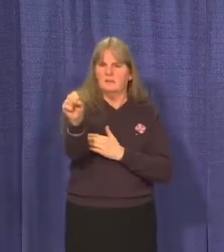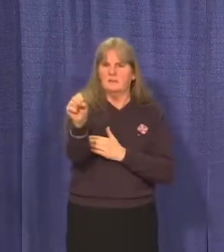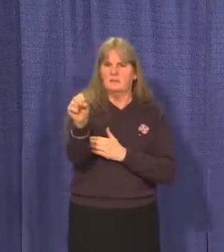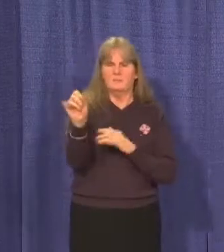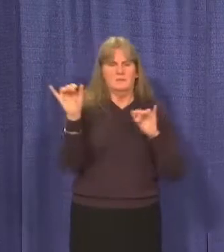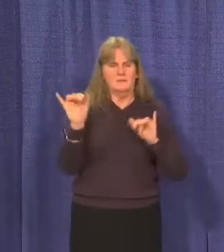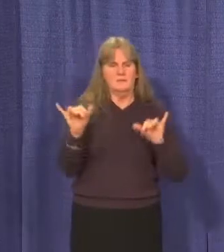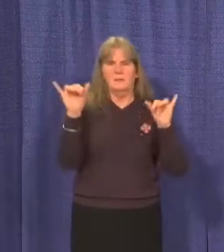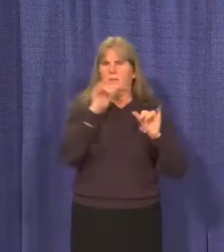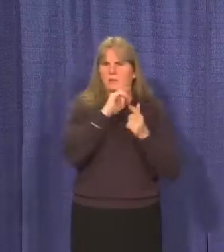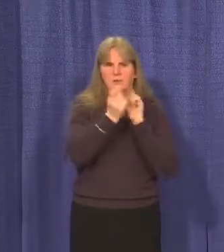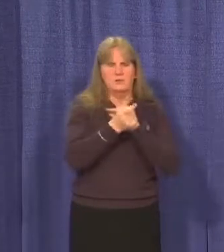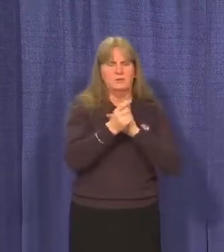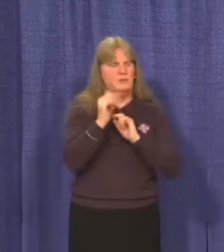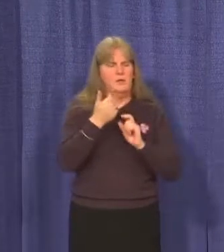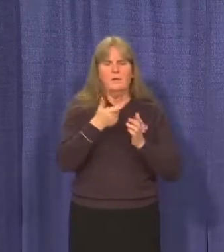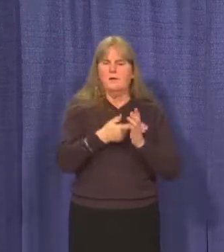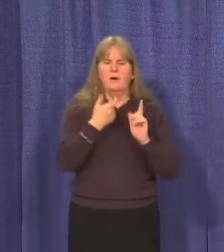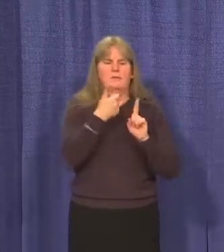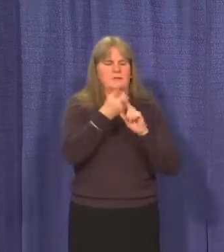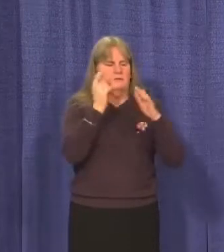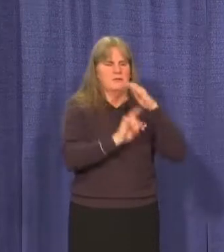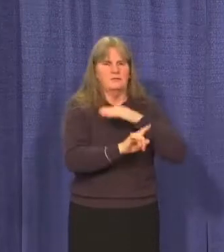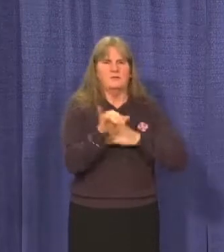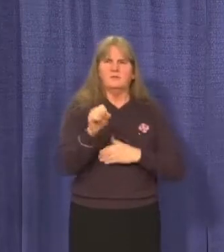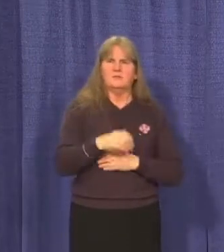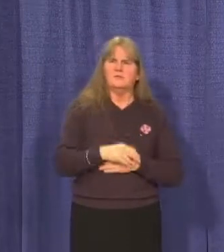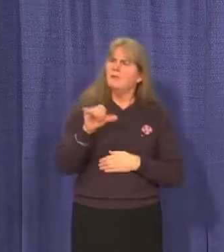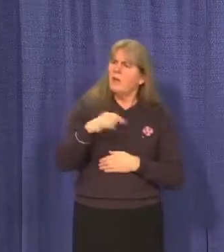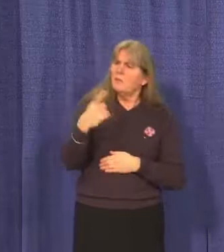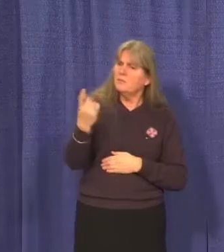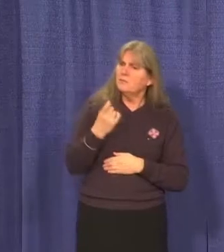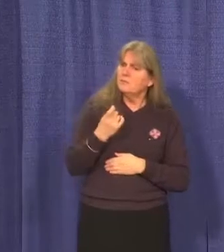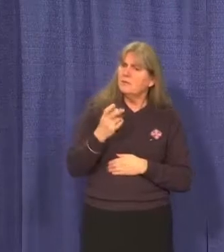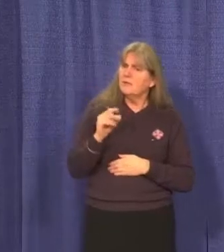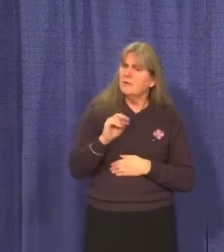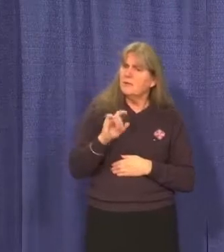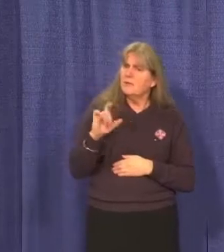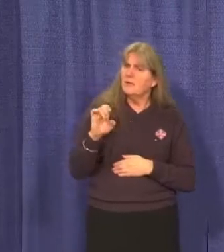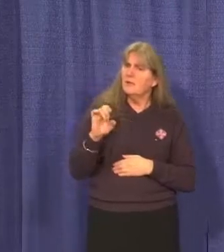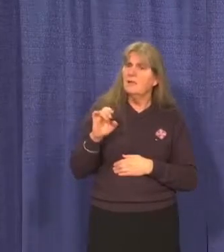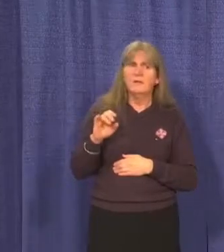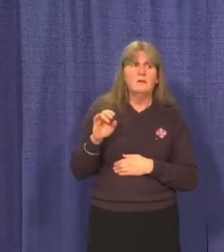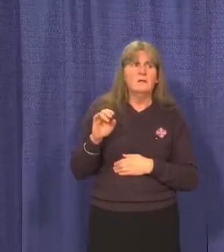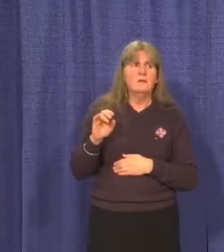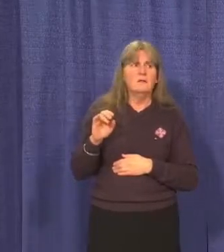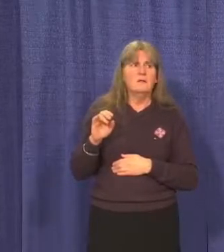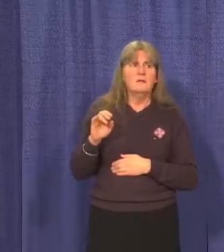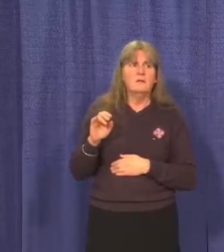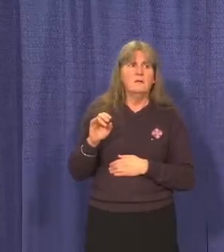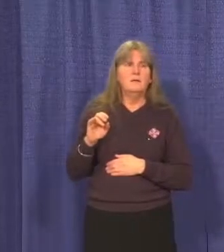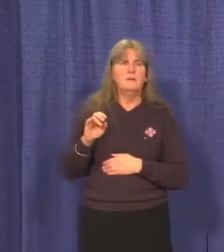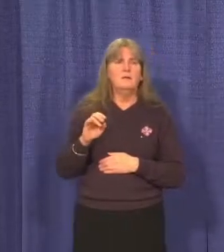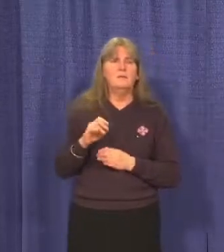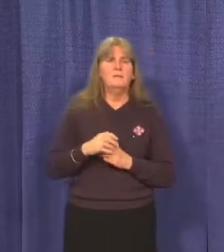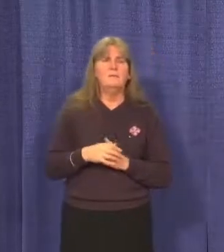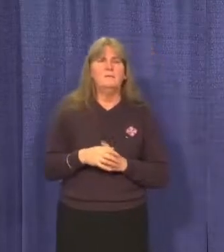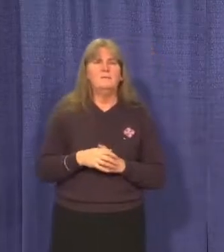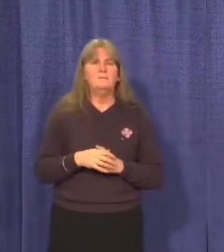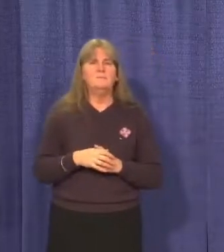weekly Surrey done now, did you have a second question?